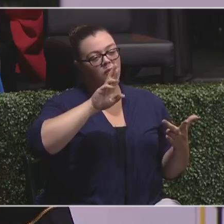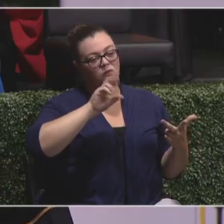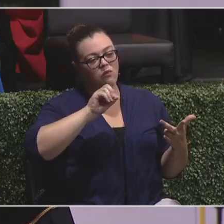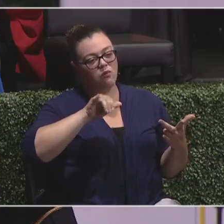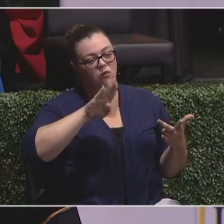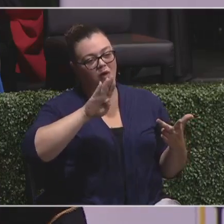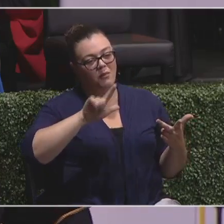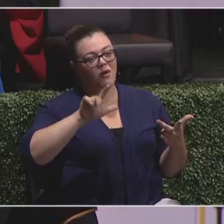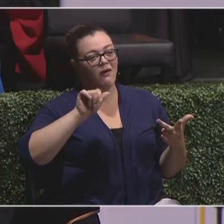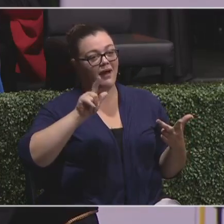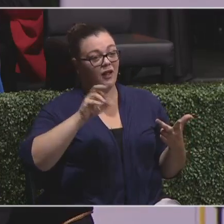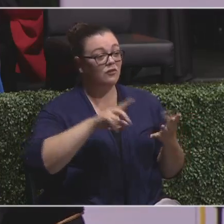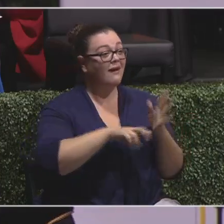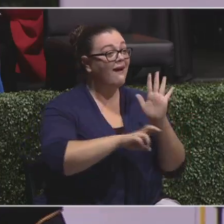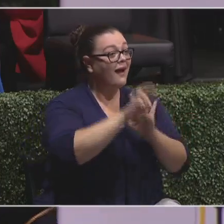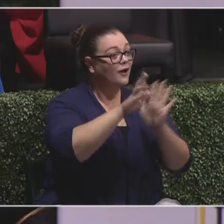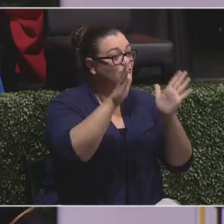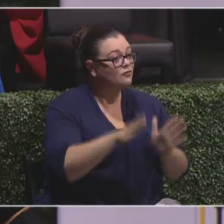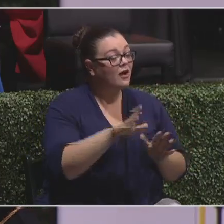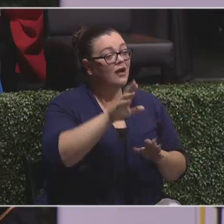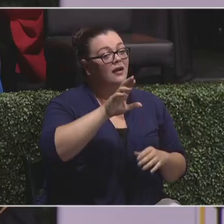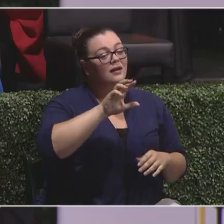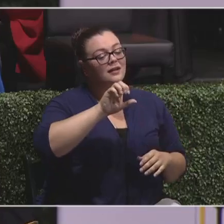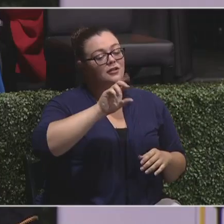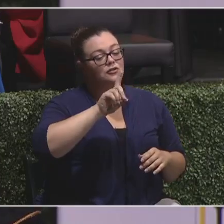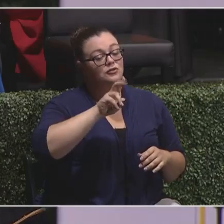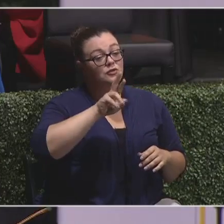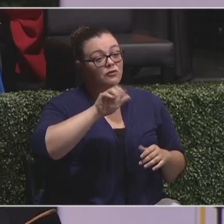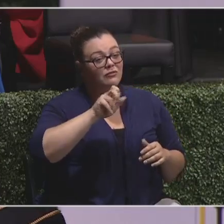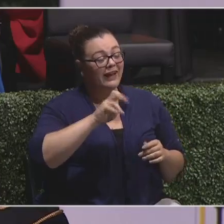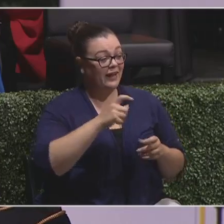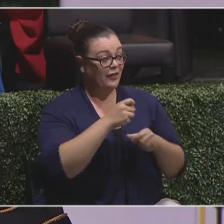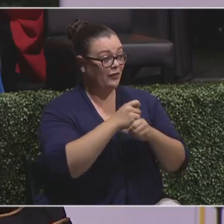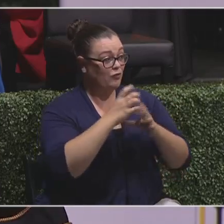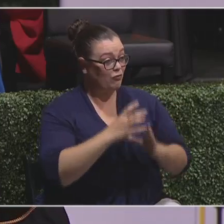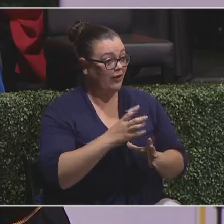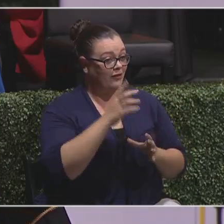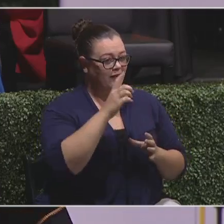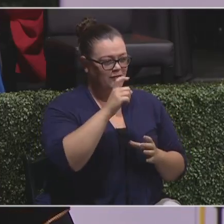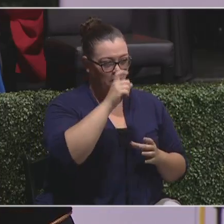OUR OUTSTANDING ALUMNI INCLUDE TENNIS LEGEND BILLIE JEAN KING, CONGRESSWOMAN MAXINE WATER, CONGRESSWOMAN LUCILLE